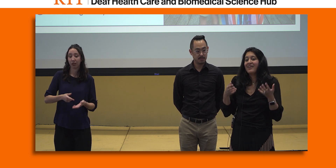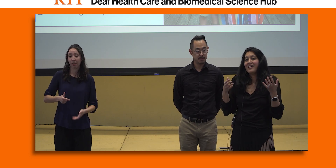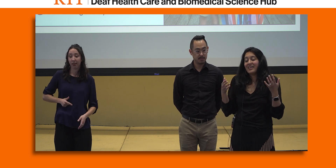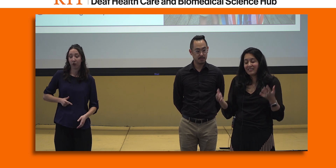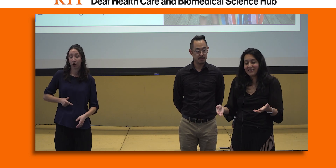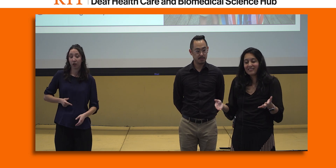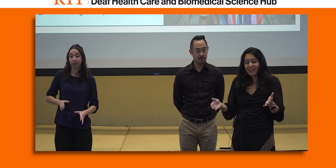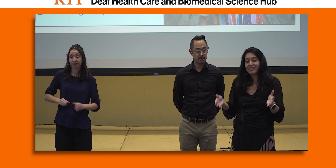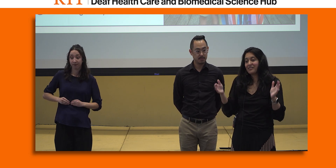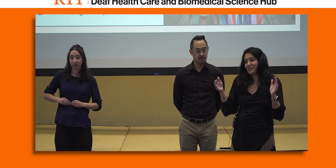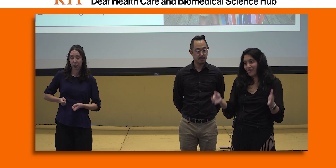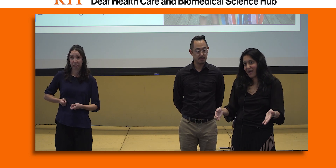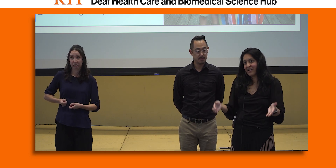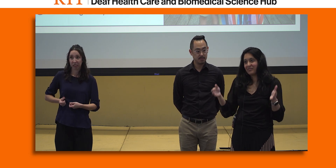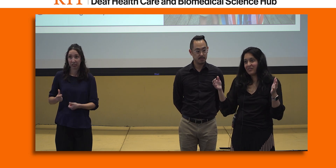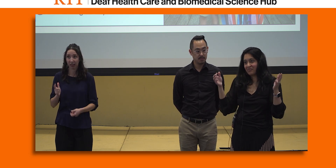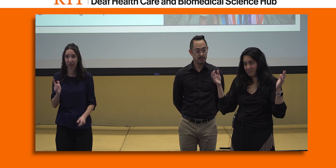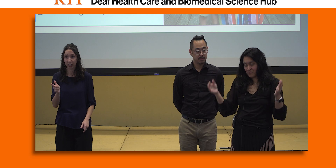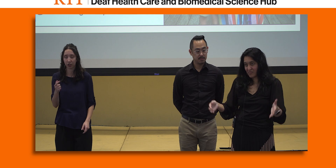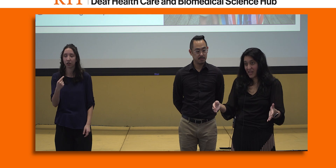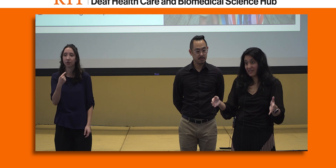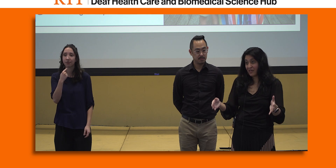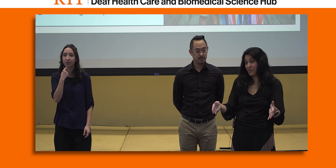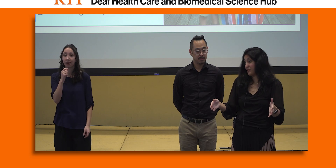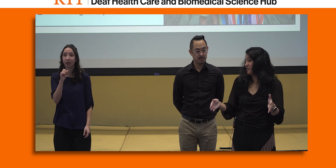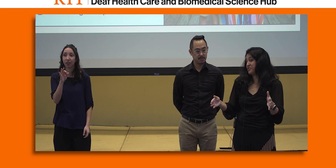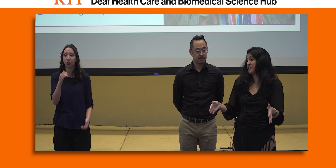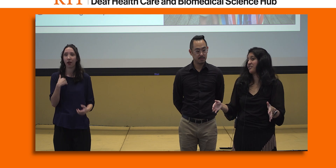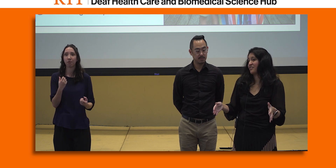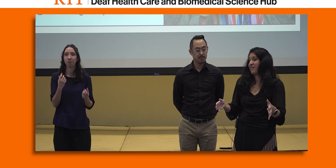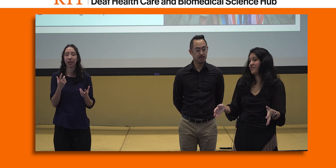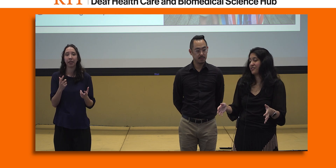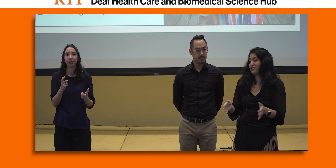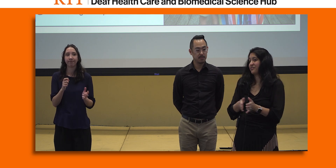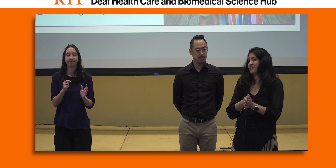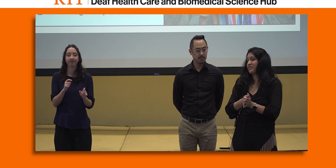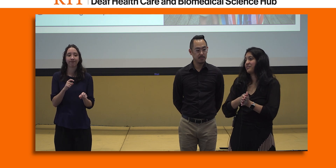it did say that if you had many episodes of rejection that first three years,